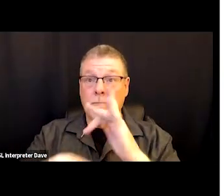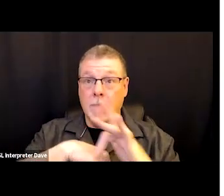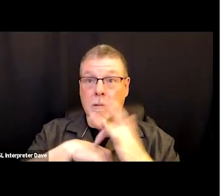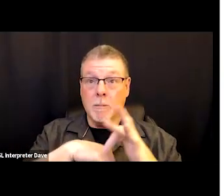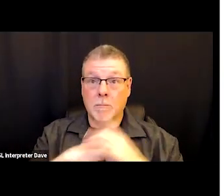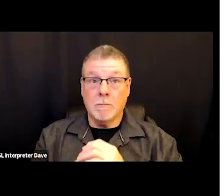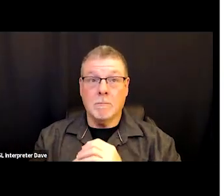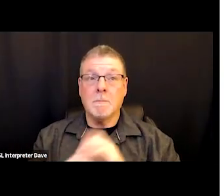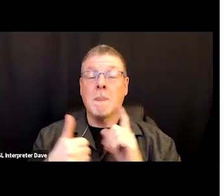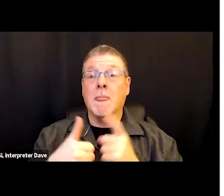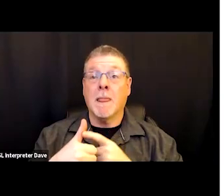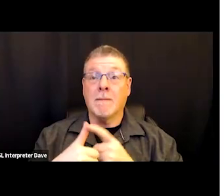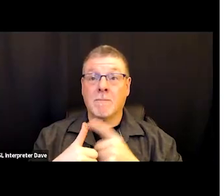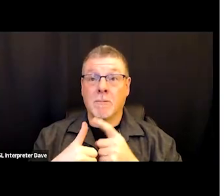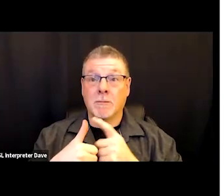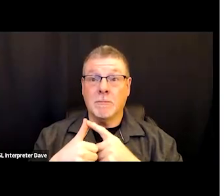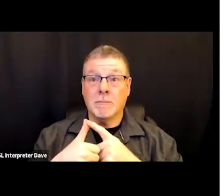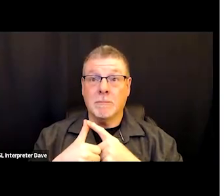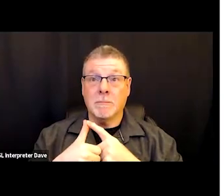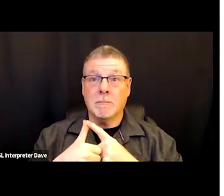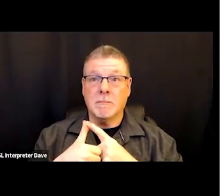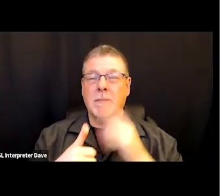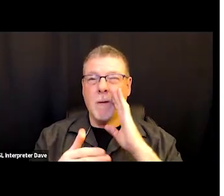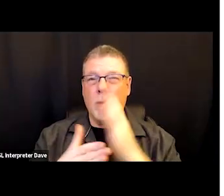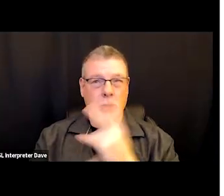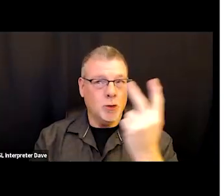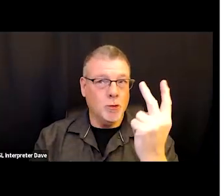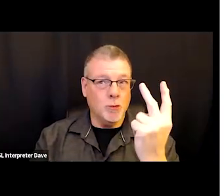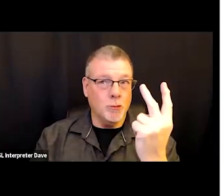The first one is, I'm gonna share two, there's others.